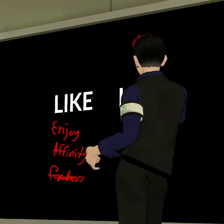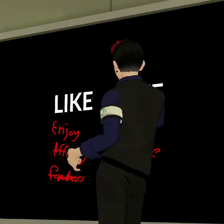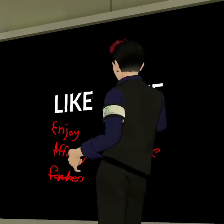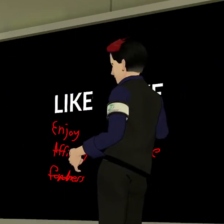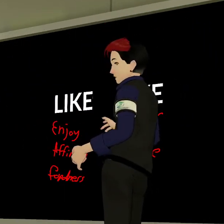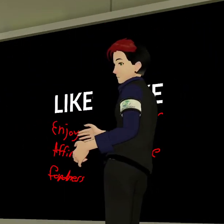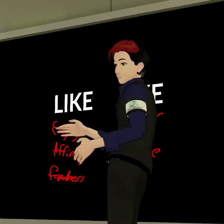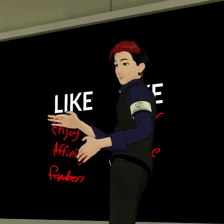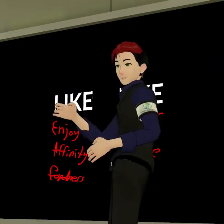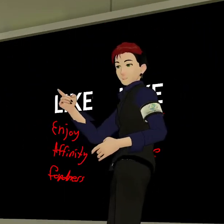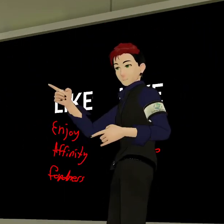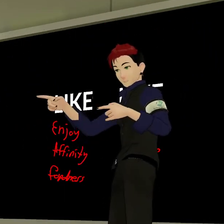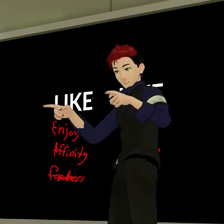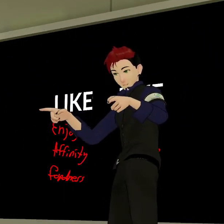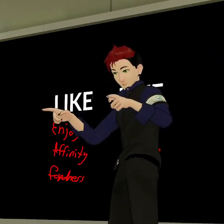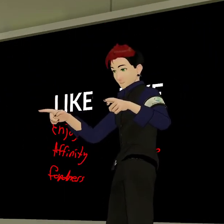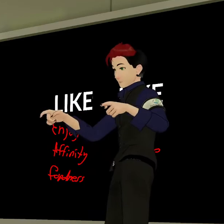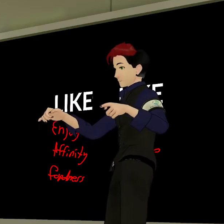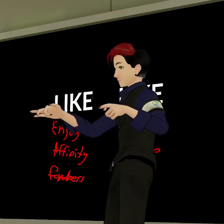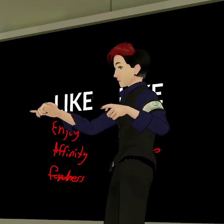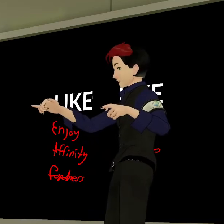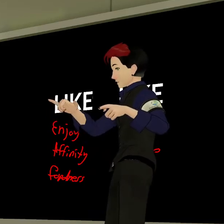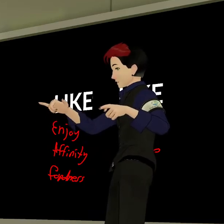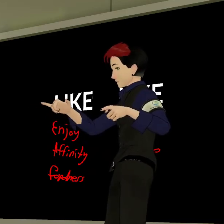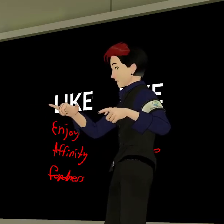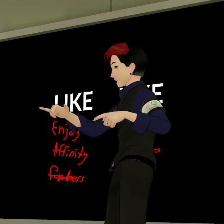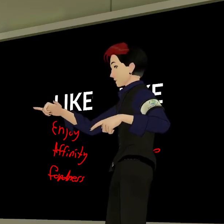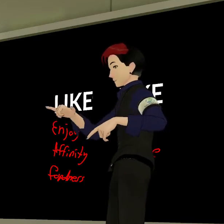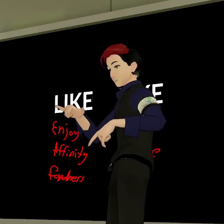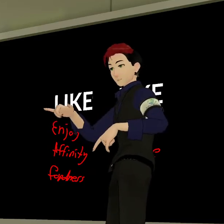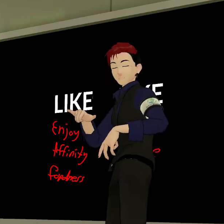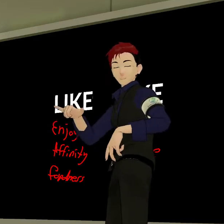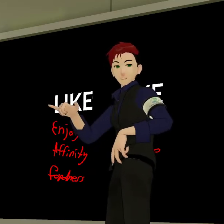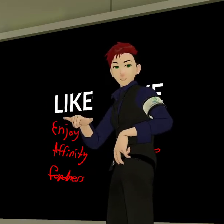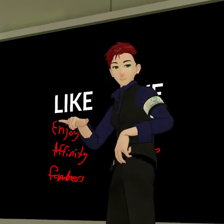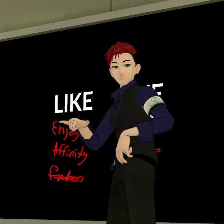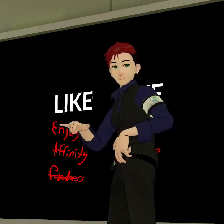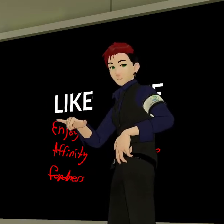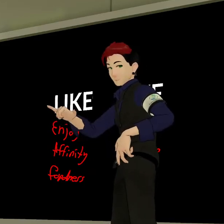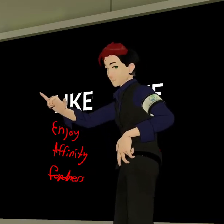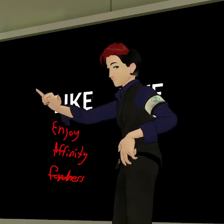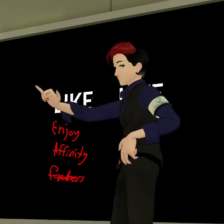as for like is insane two things are alike they're the same they're similar